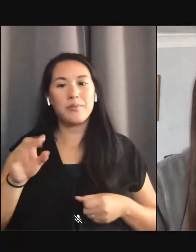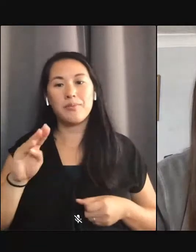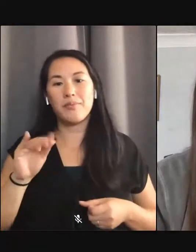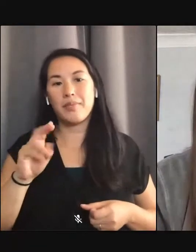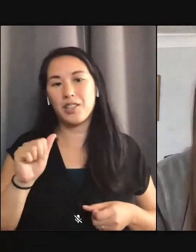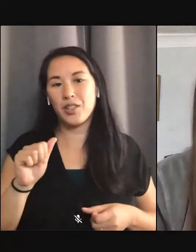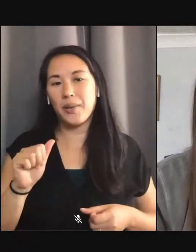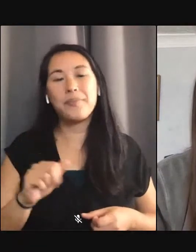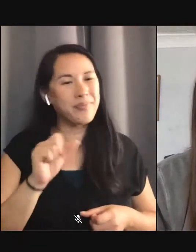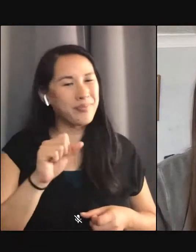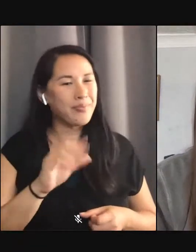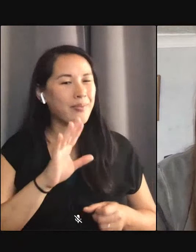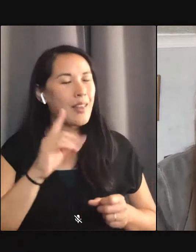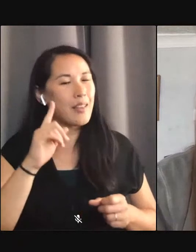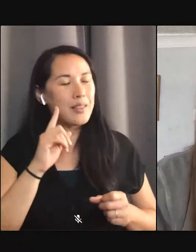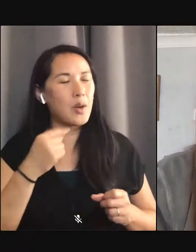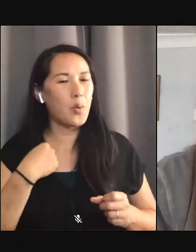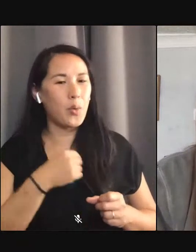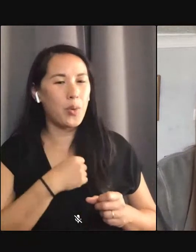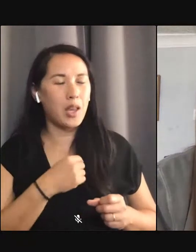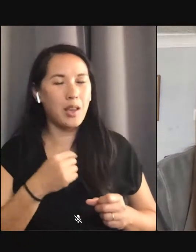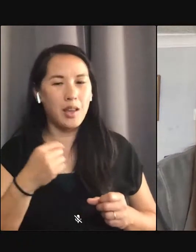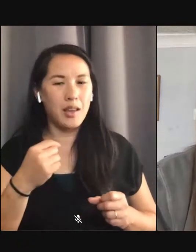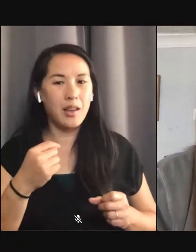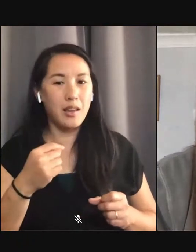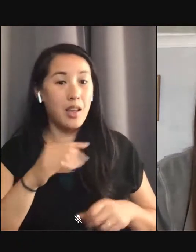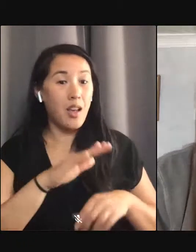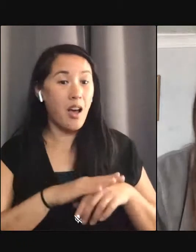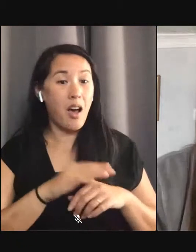know we were trying to we worked quite heavily on on the weekend guidelines and accessibility